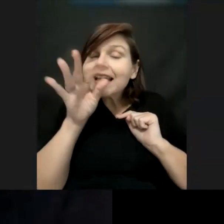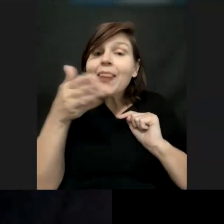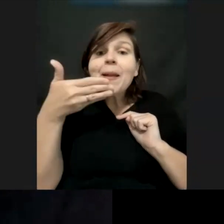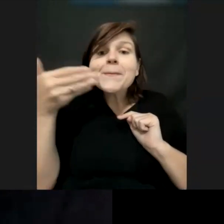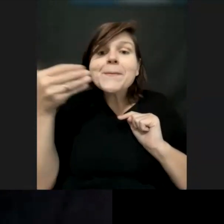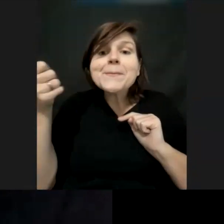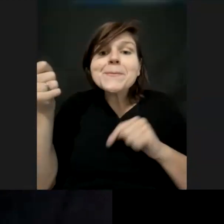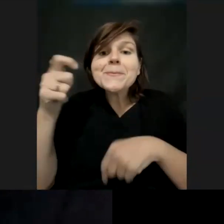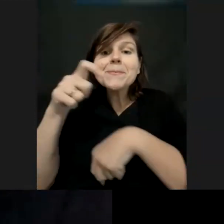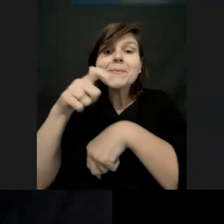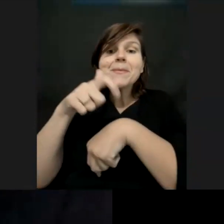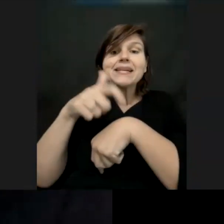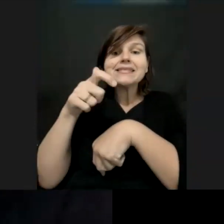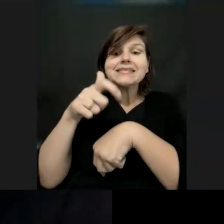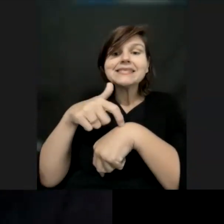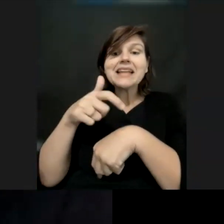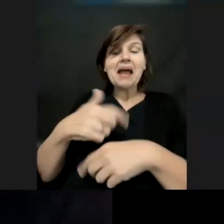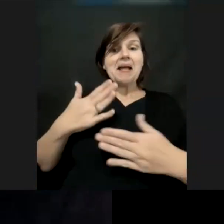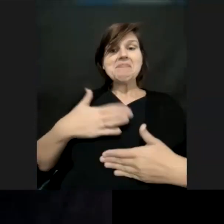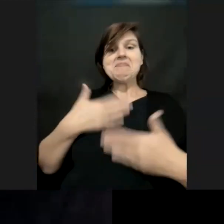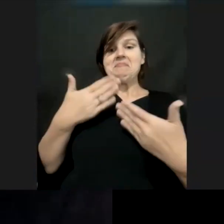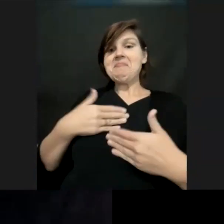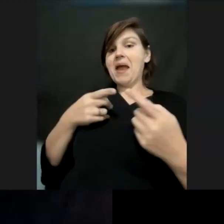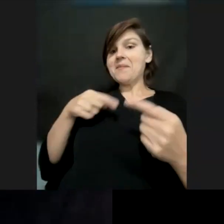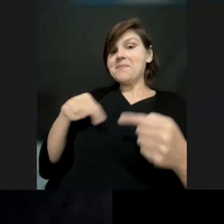I'm so glad that you guys could come and join us here.